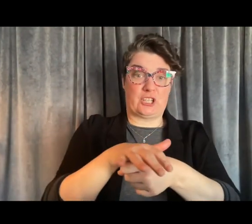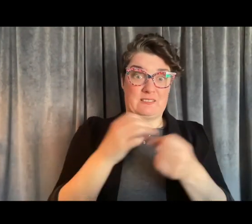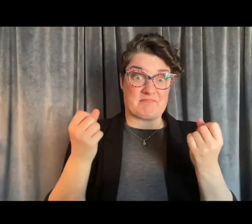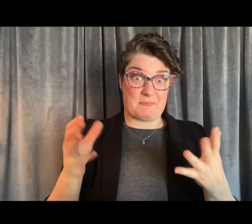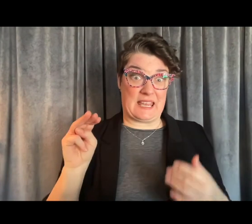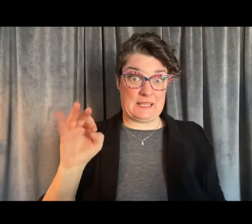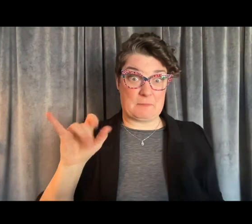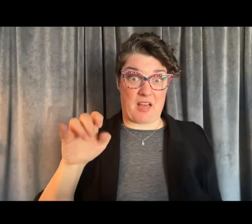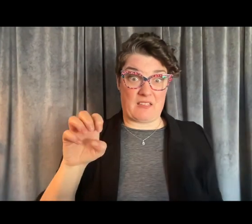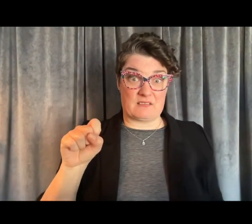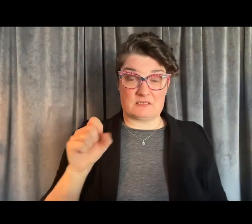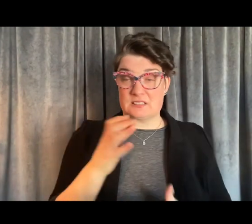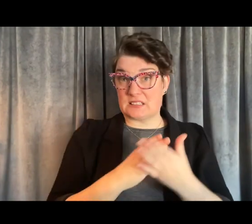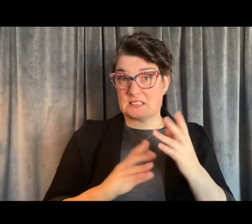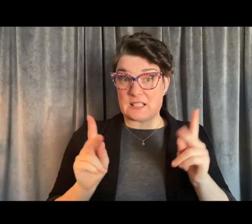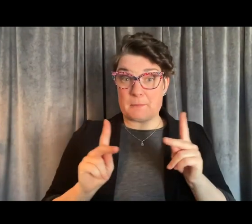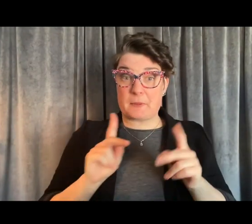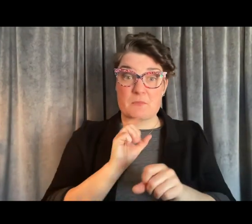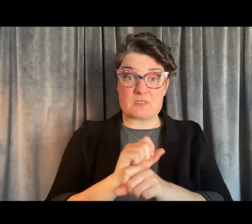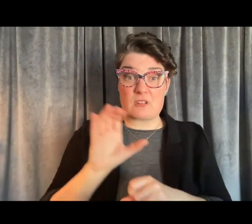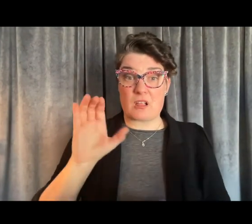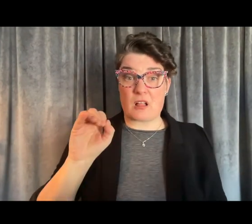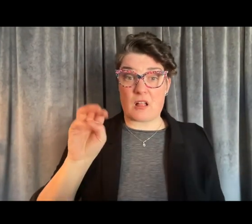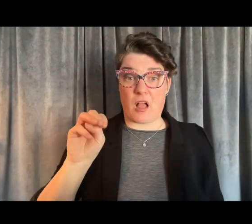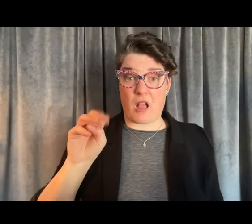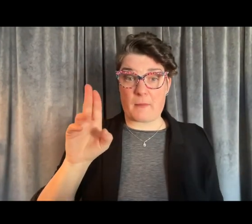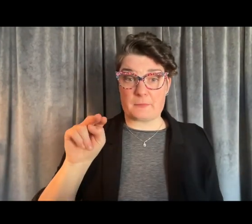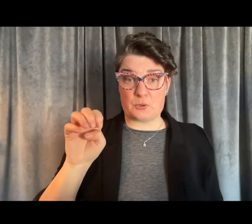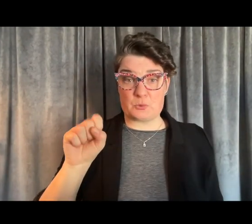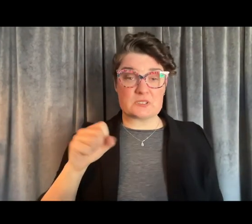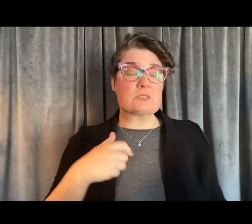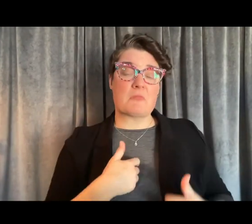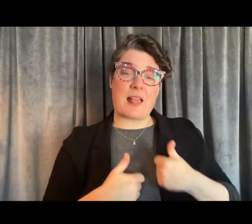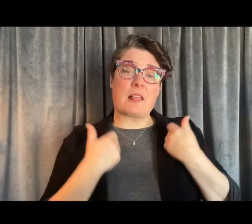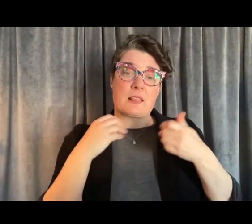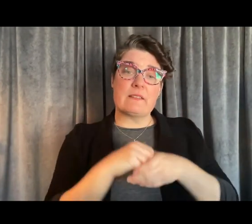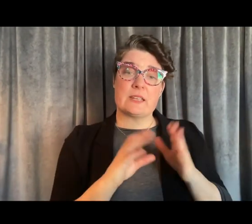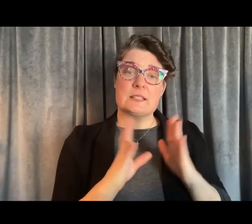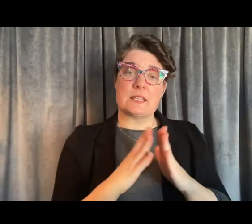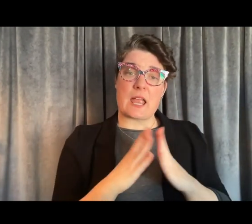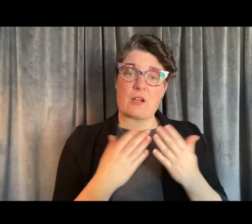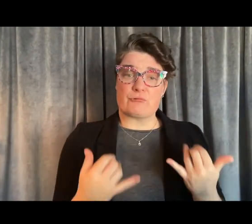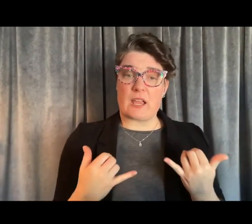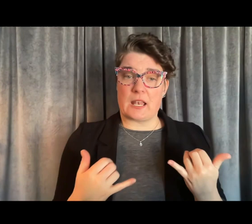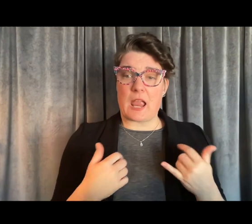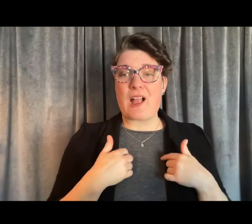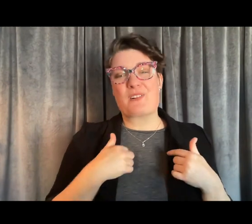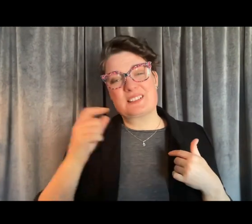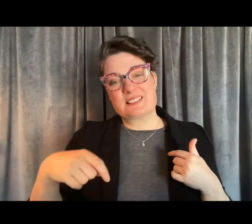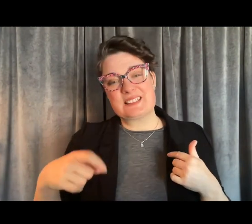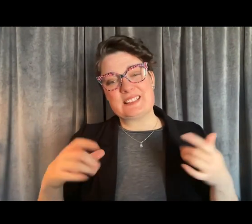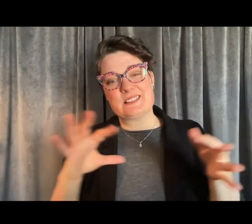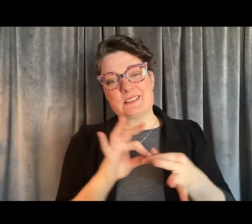some people are in communes and I live in town right now so that I can also have internet and do my other stuff.